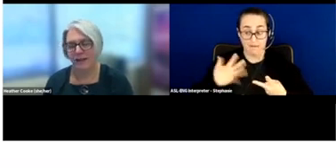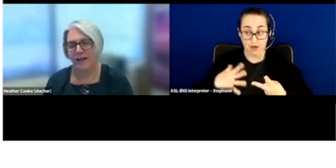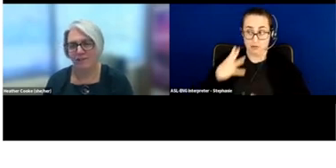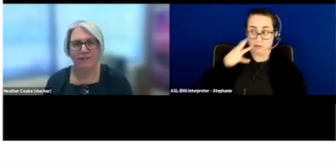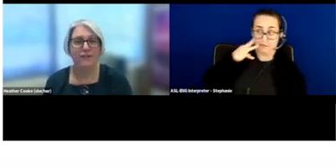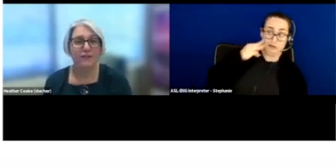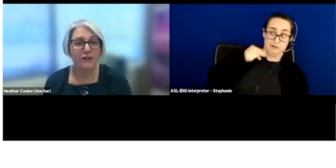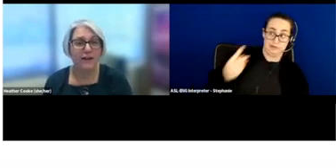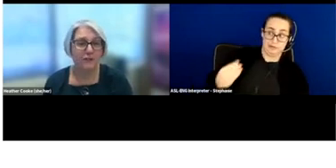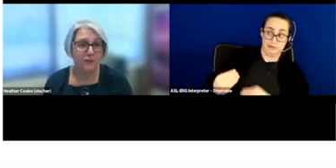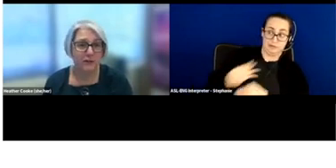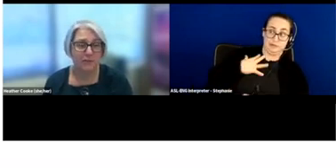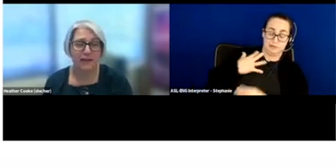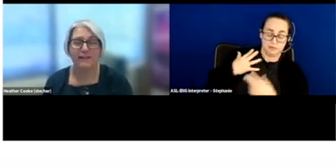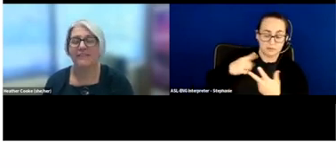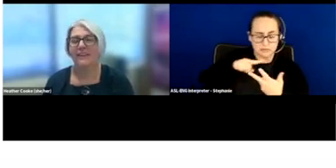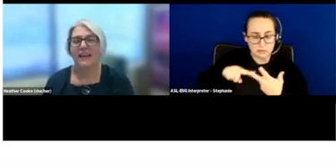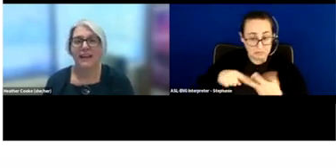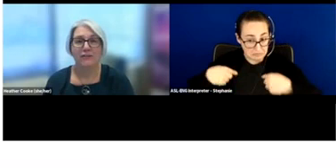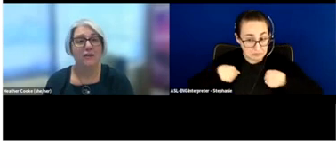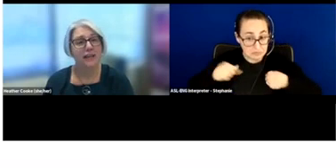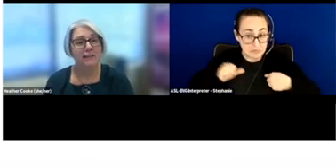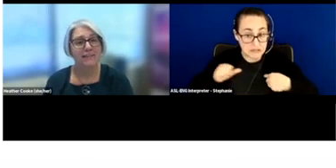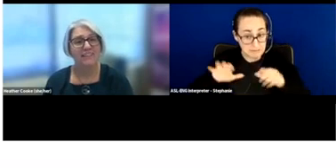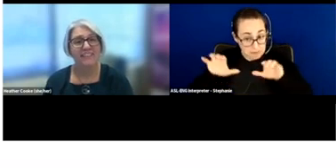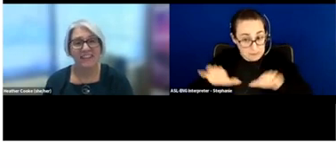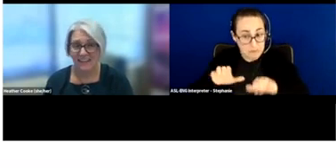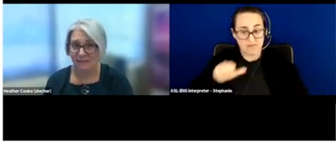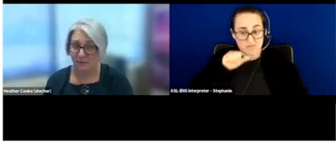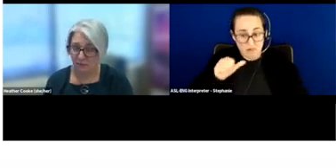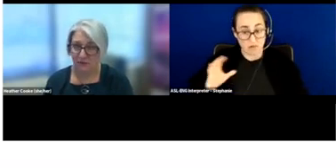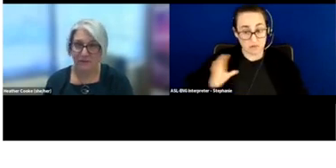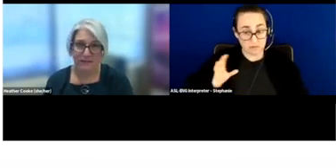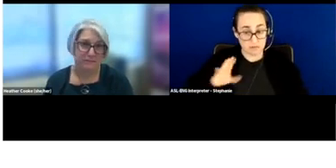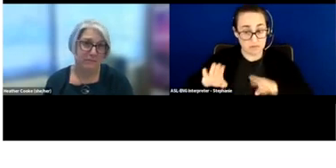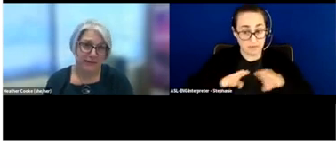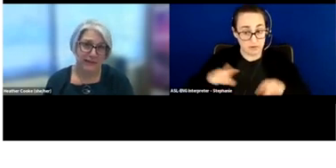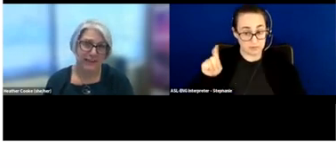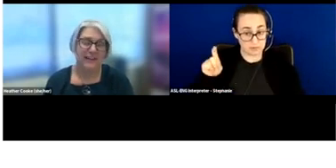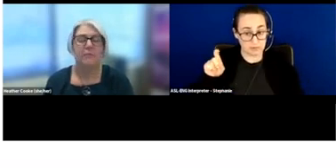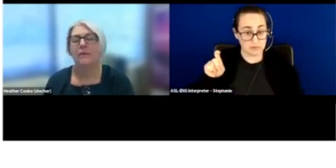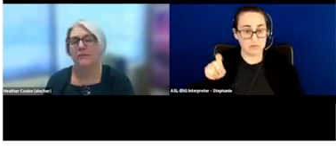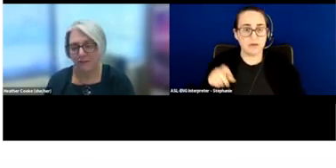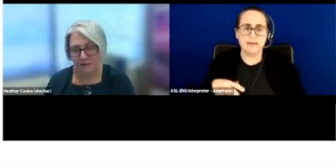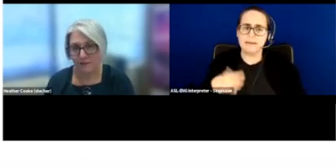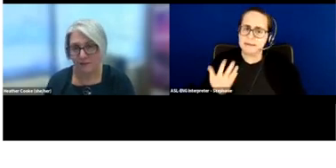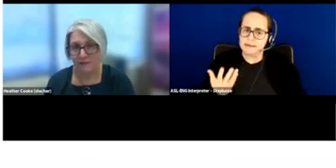things we have is if you look around your workplace and you can't see the workplace bully, perhaps it's time to look into